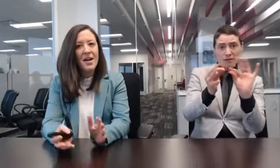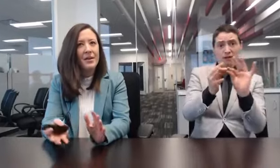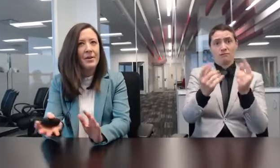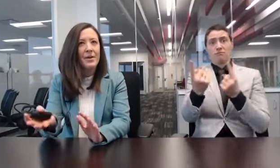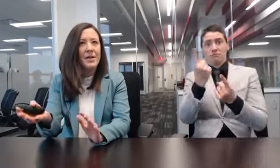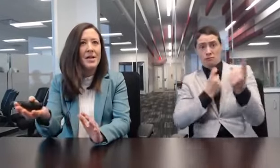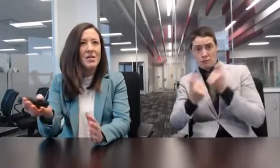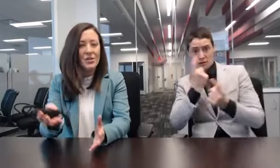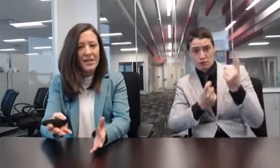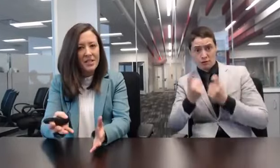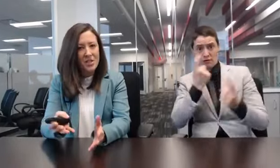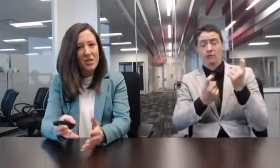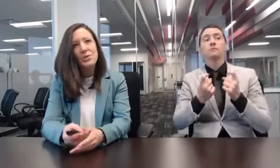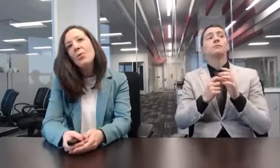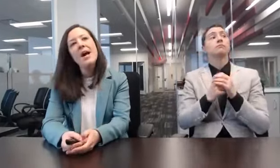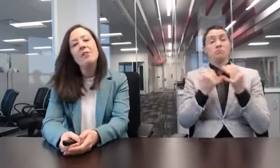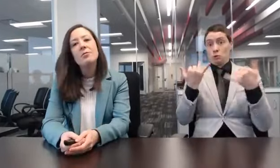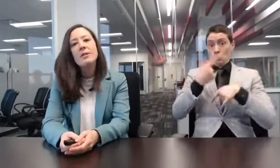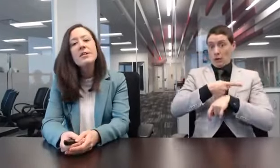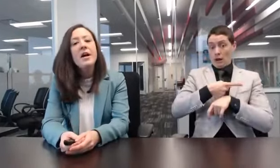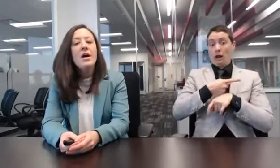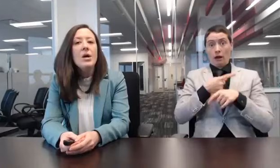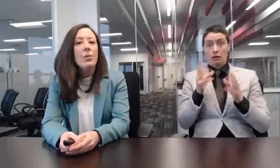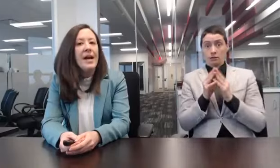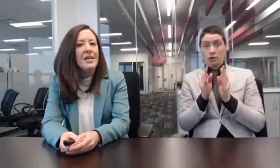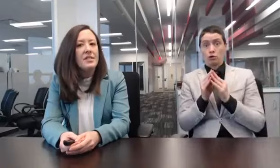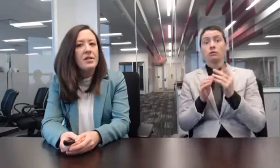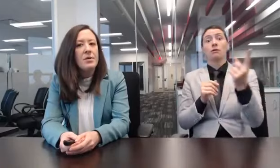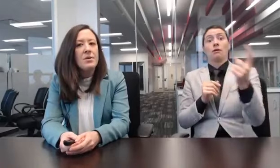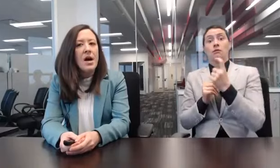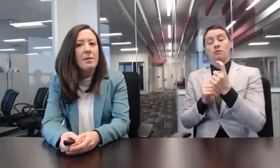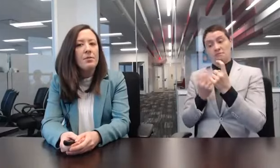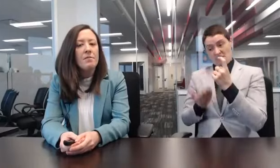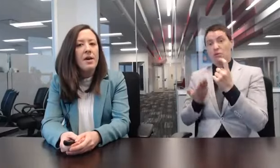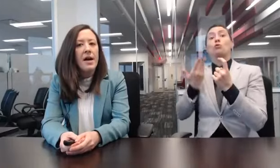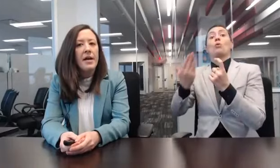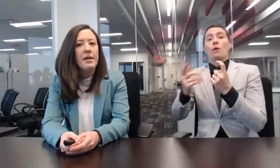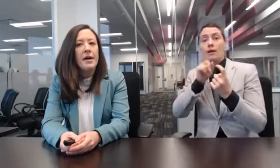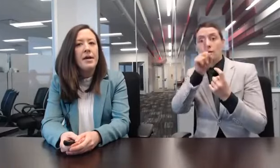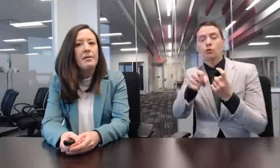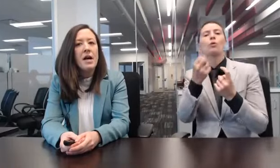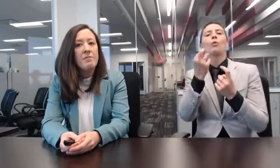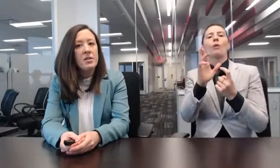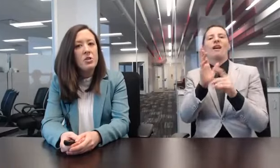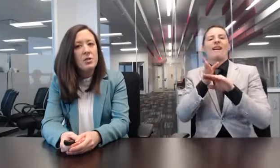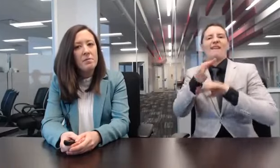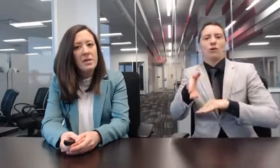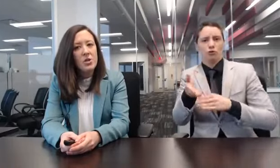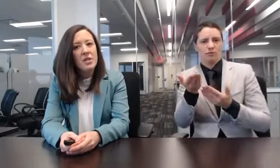either during the session or afterwards. We ask that you not provide confidential information